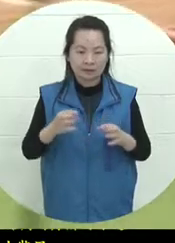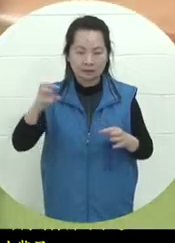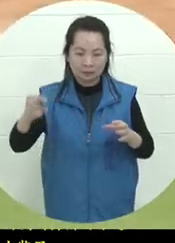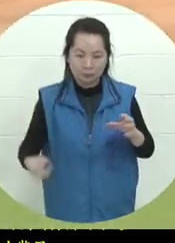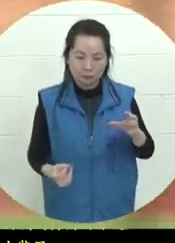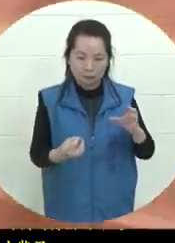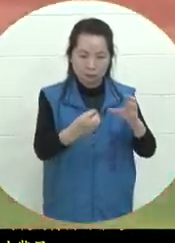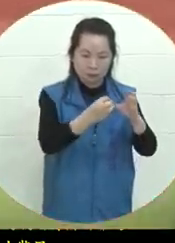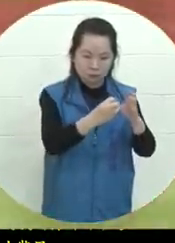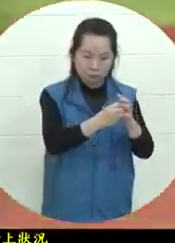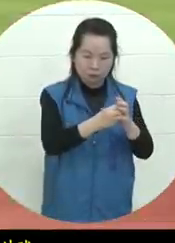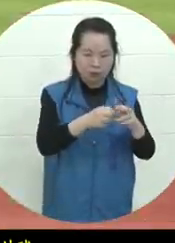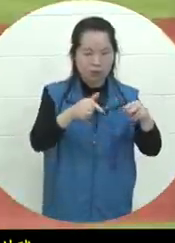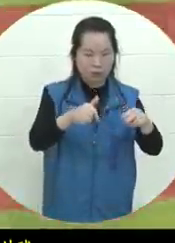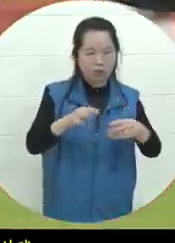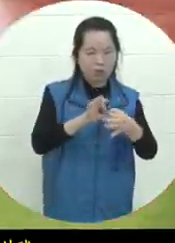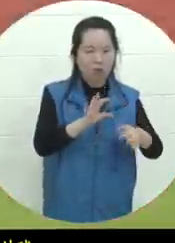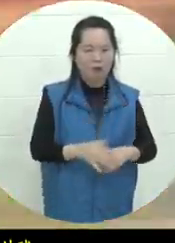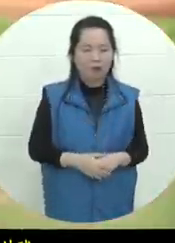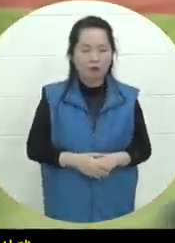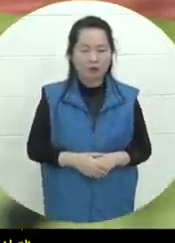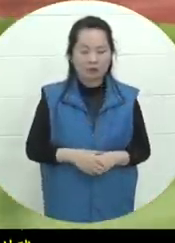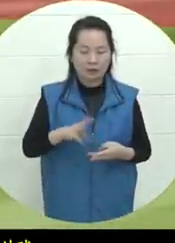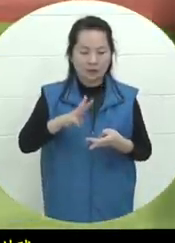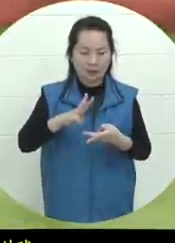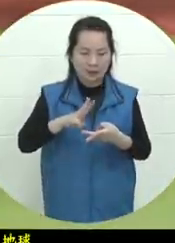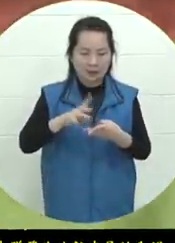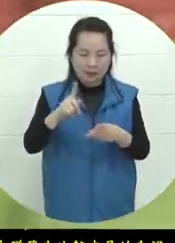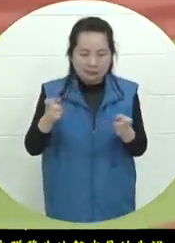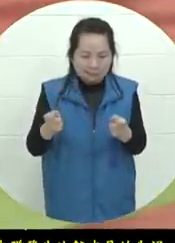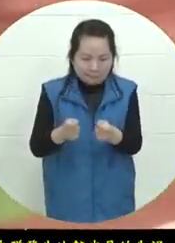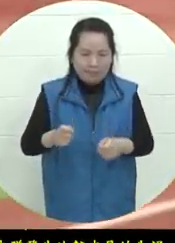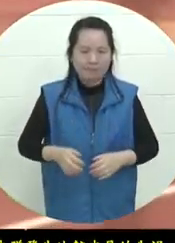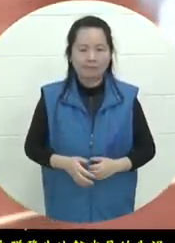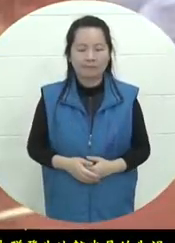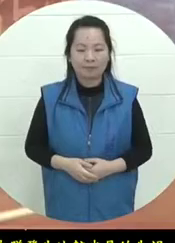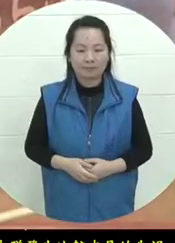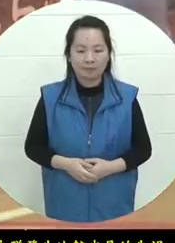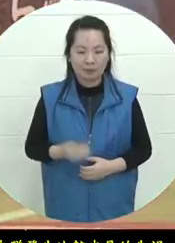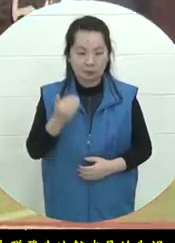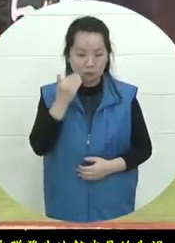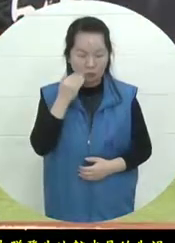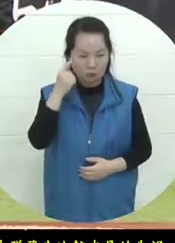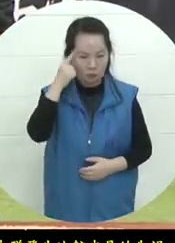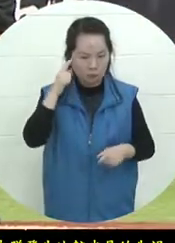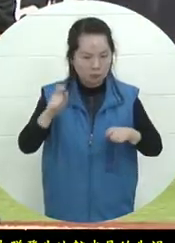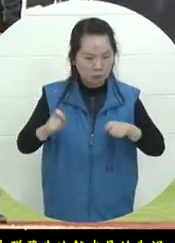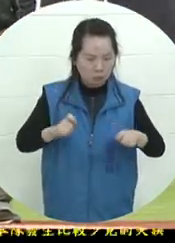related to the position of the bouncing ball. It is too close to the first baseman . If you choose to make this shorter, you